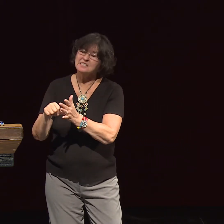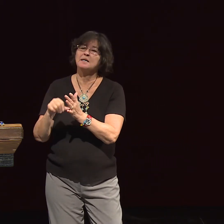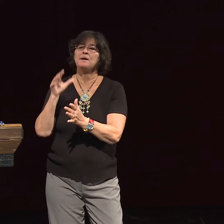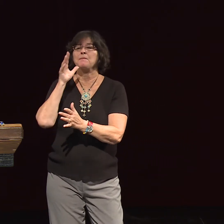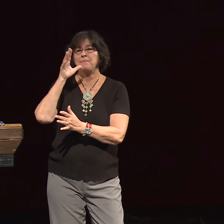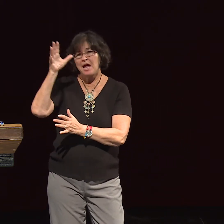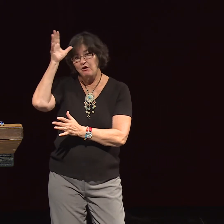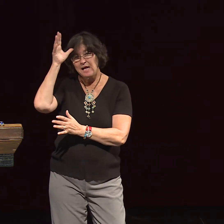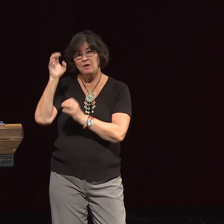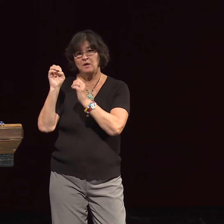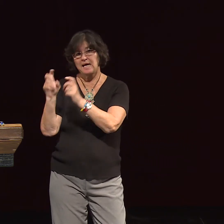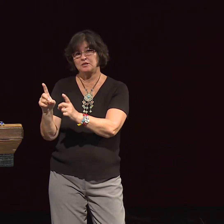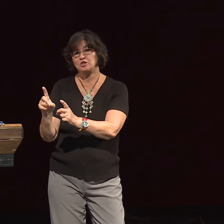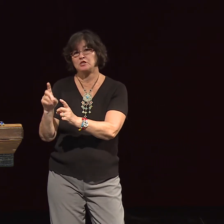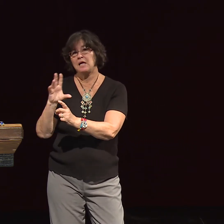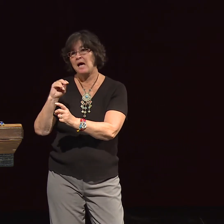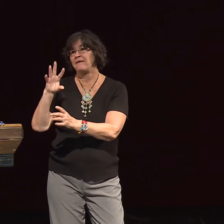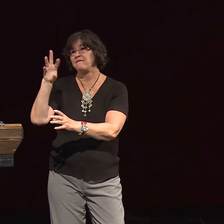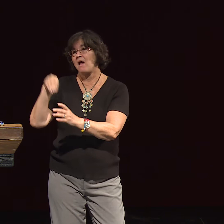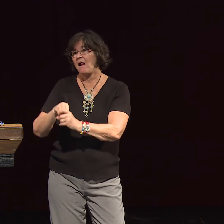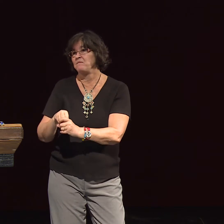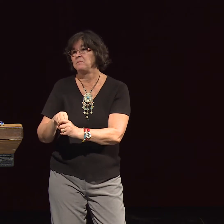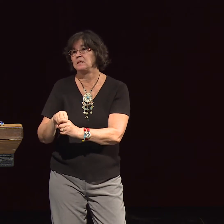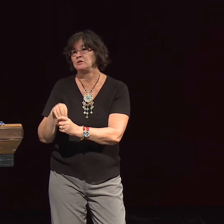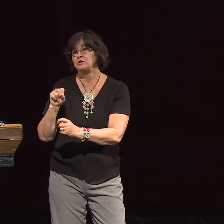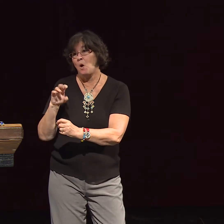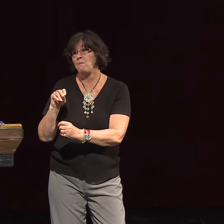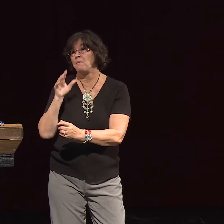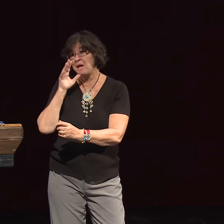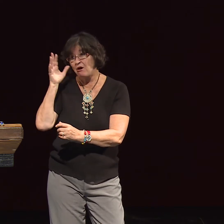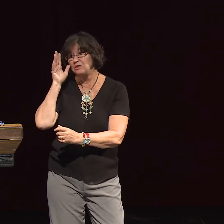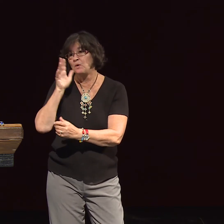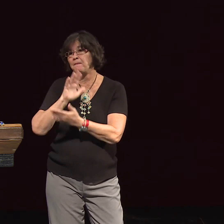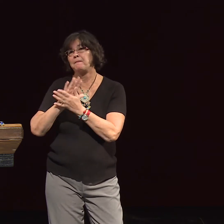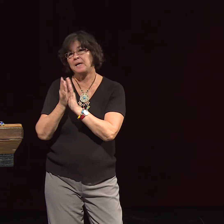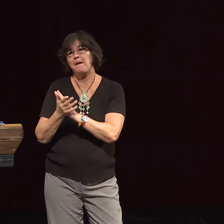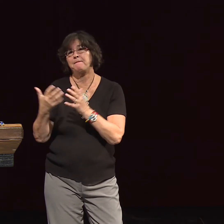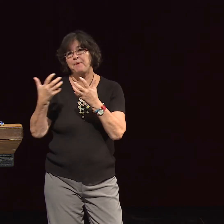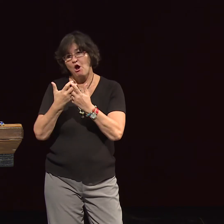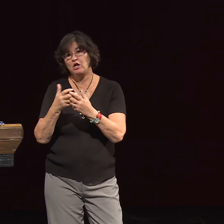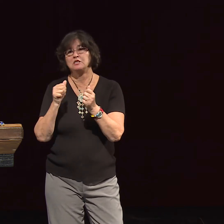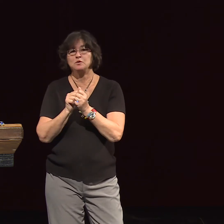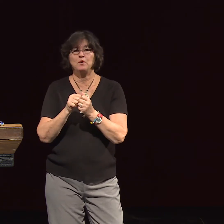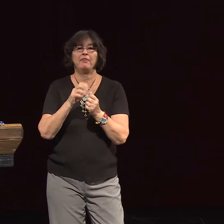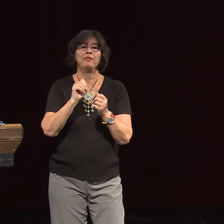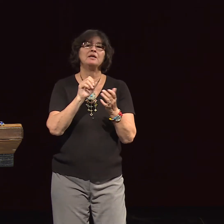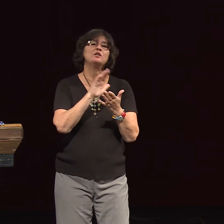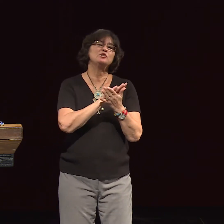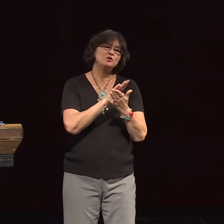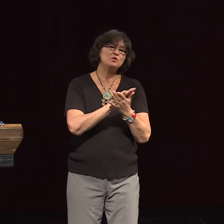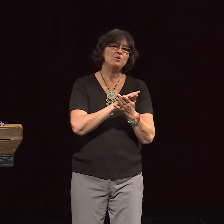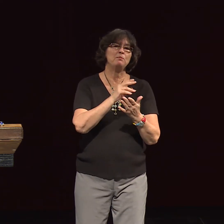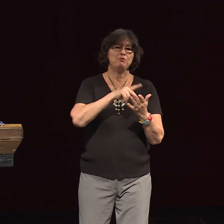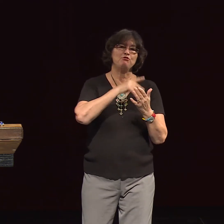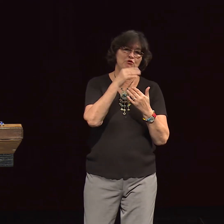LEAD-K is really emphasizing education of those parents of all of the options that could be set forth before them